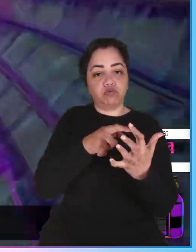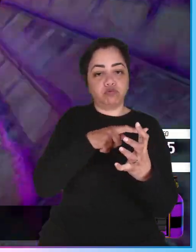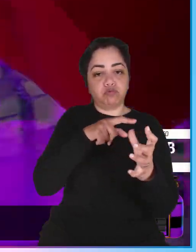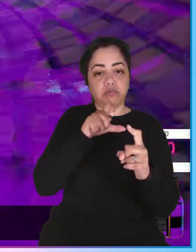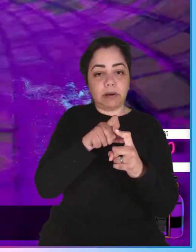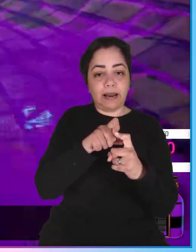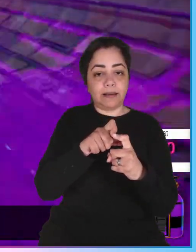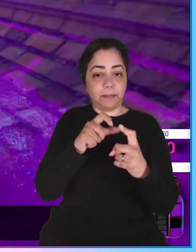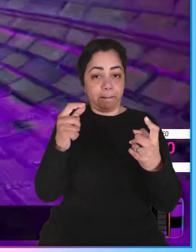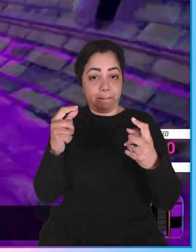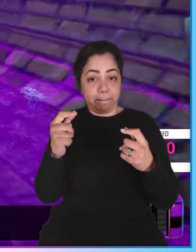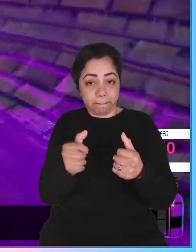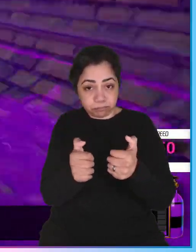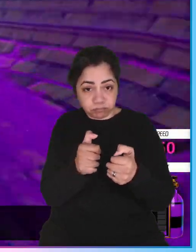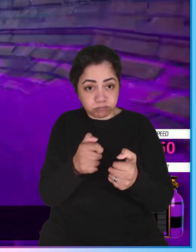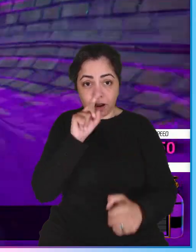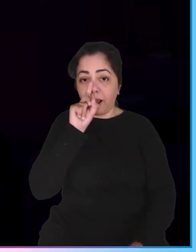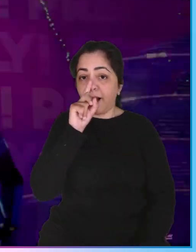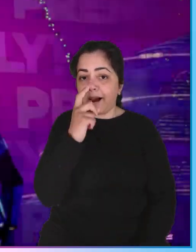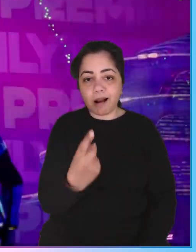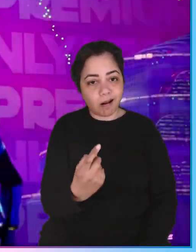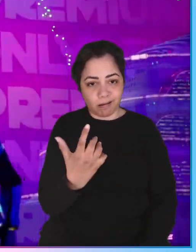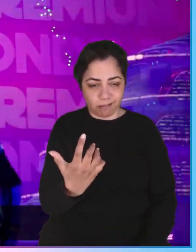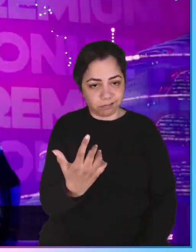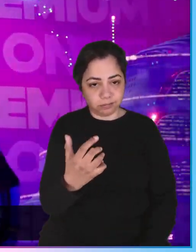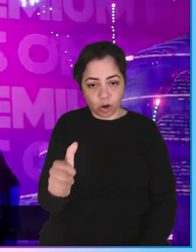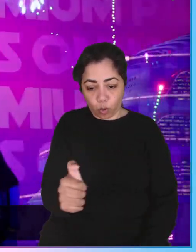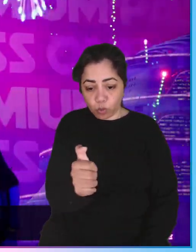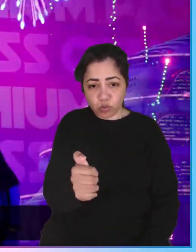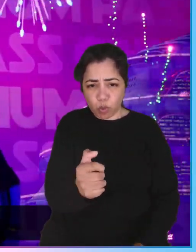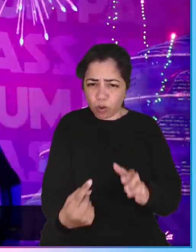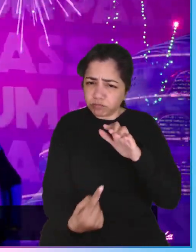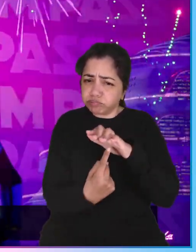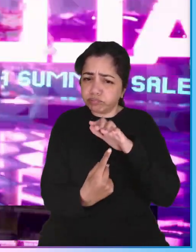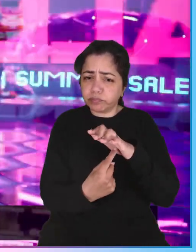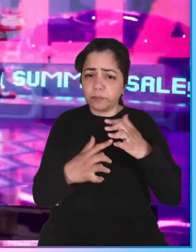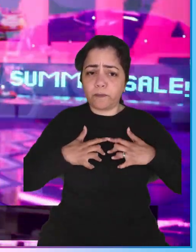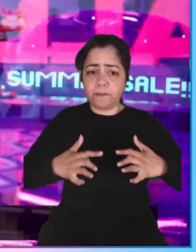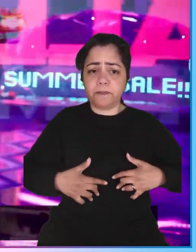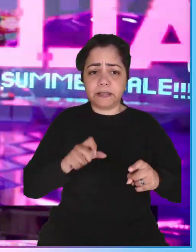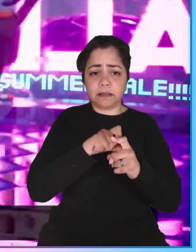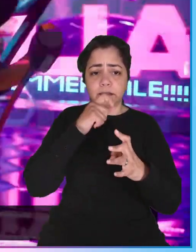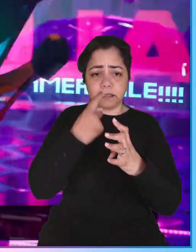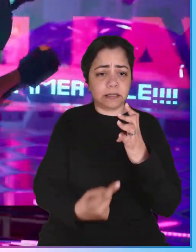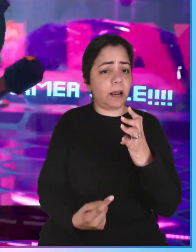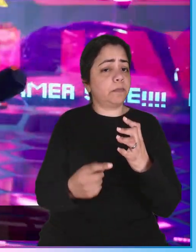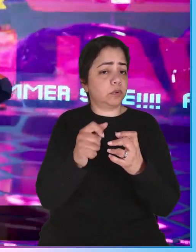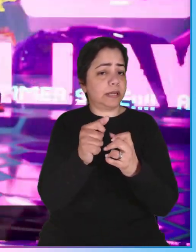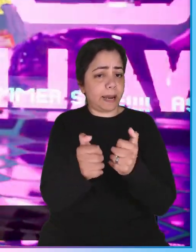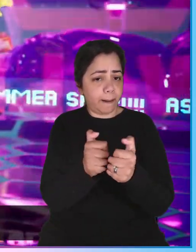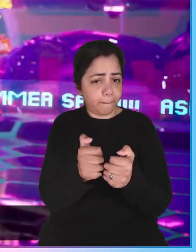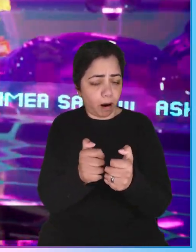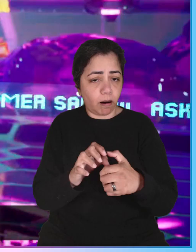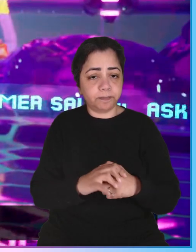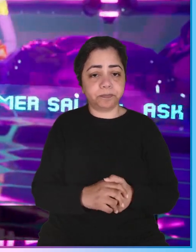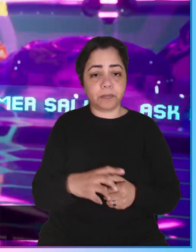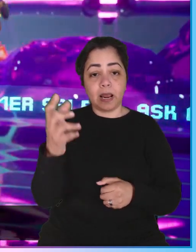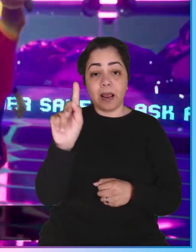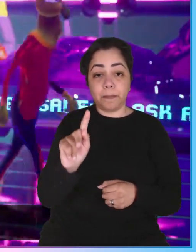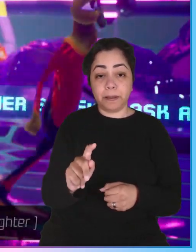Now, let’s consider people with hearing disabilities. Since SpaceBoat is a narrative heavy game it was important to make it possible to read every voice line that was spoken.